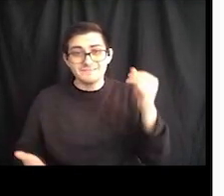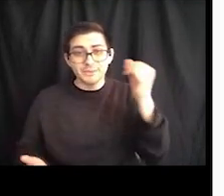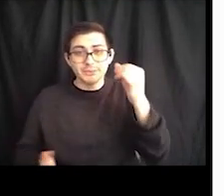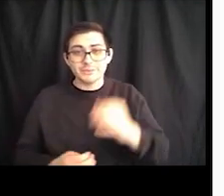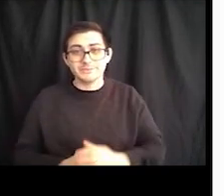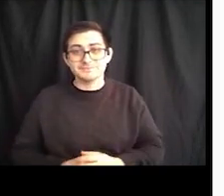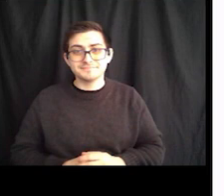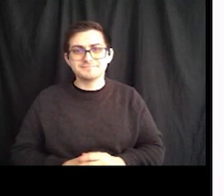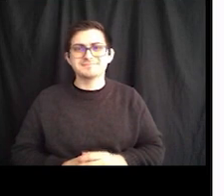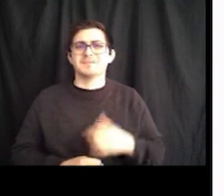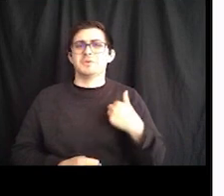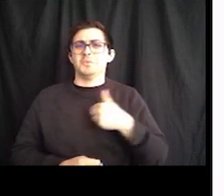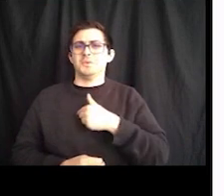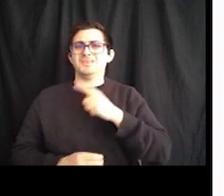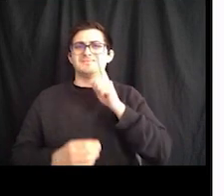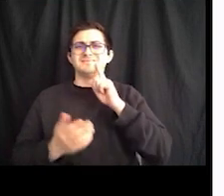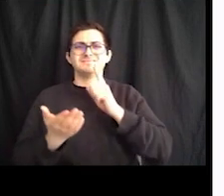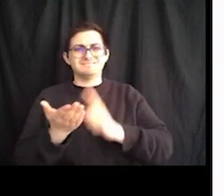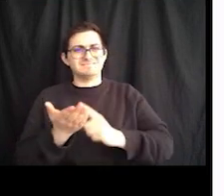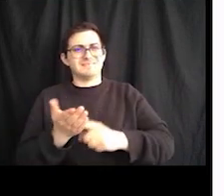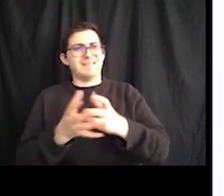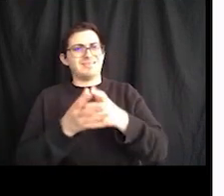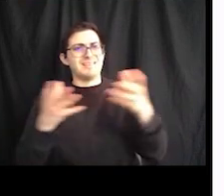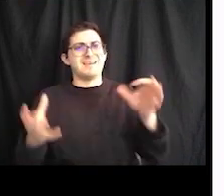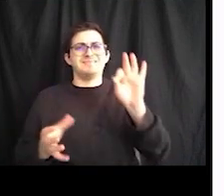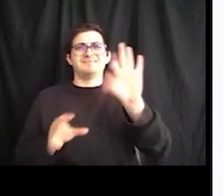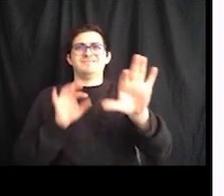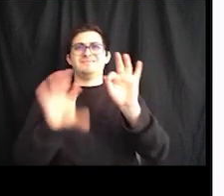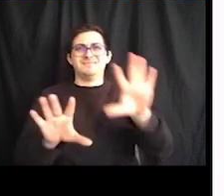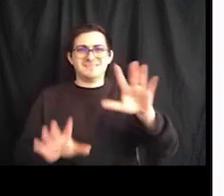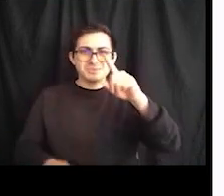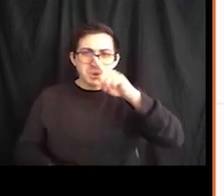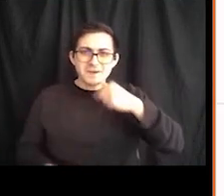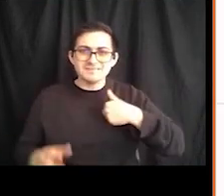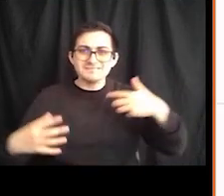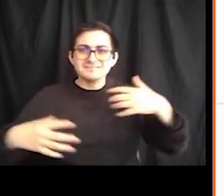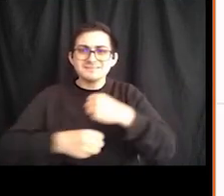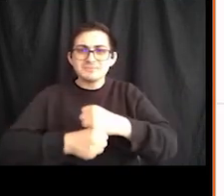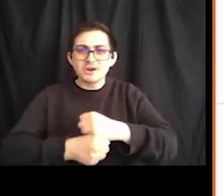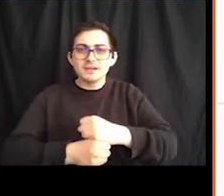Do you mind if I summarize? Go for it! All right OK so just observe me in the dock again